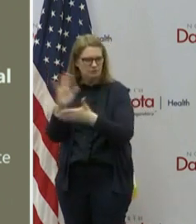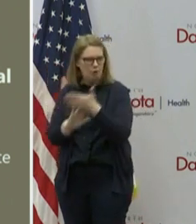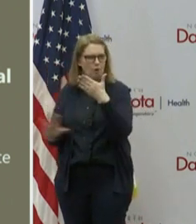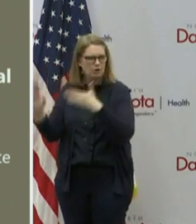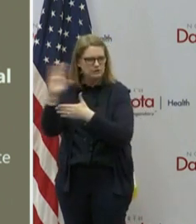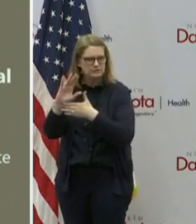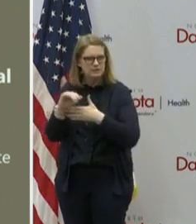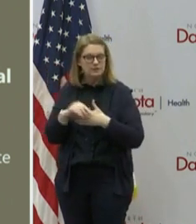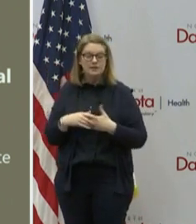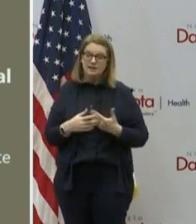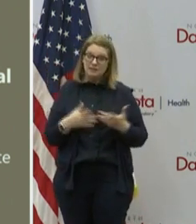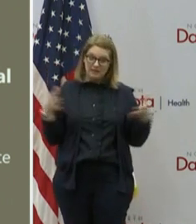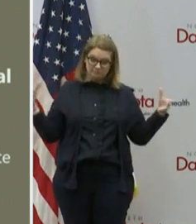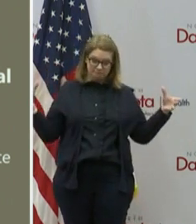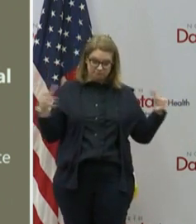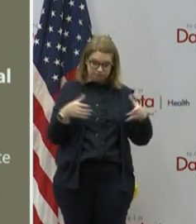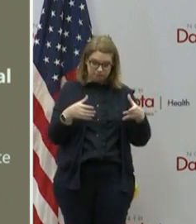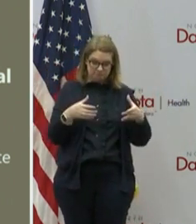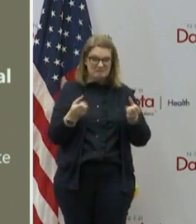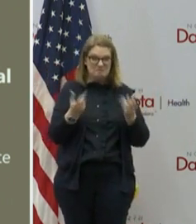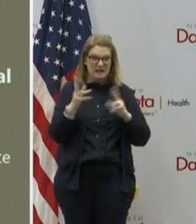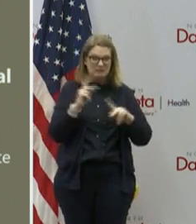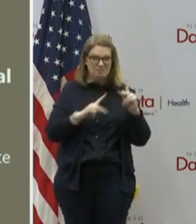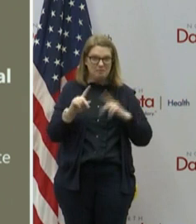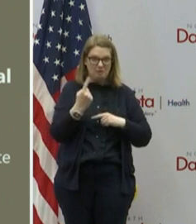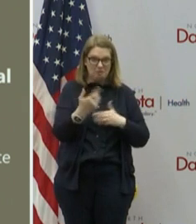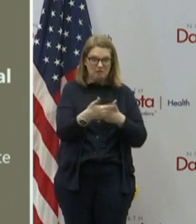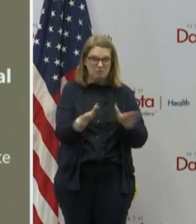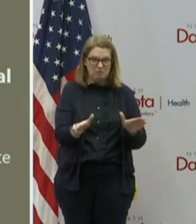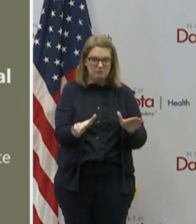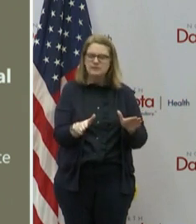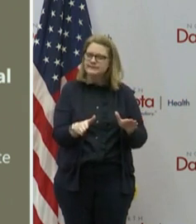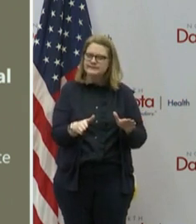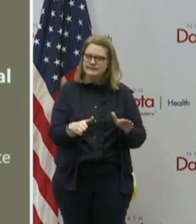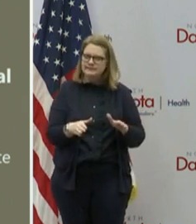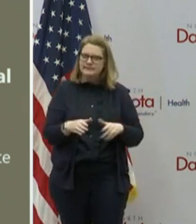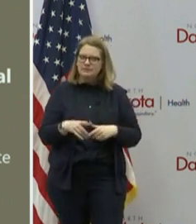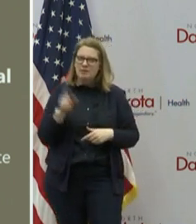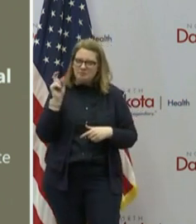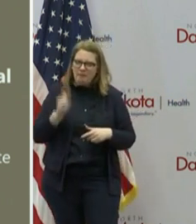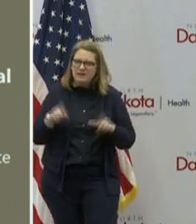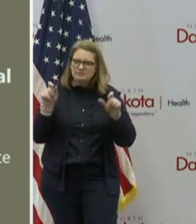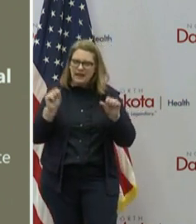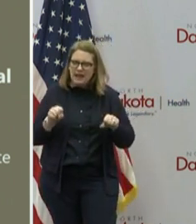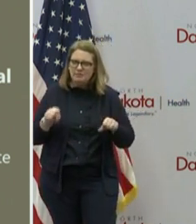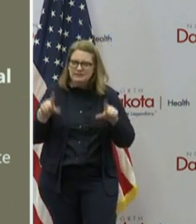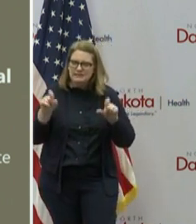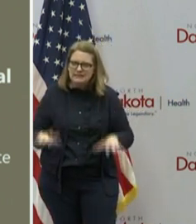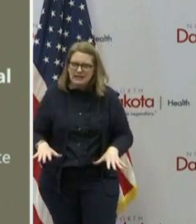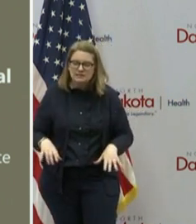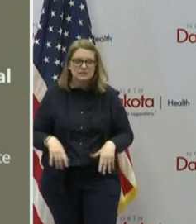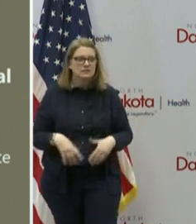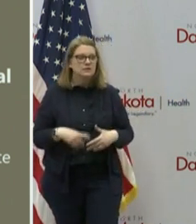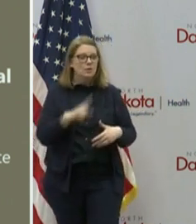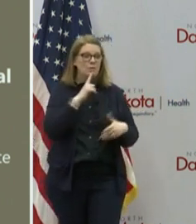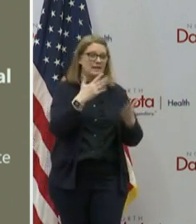BACK INTO OTHER THINGS THAT WE DO WHETHER IT'S K-12 OR HIGHER ED THAT INVOLVE LOTS OF PEOPLE TOGETHER, TESTING IS KEY TO